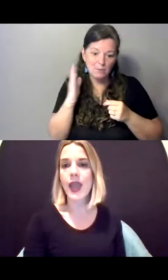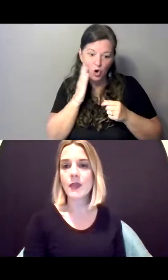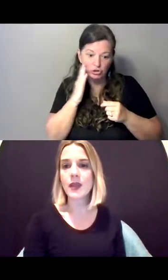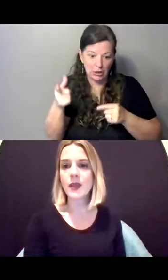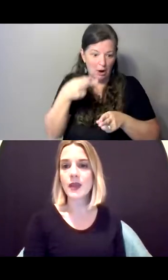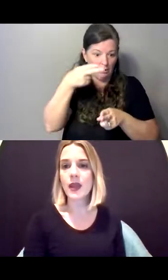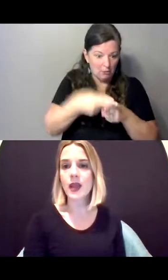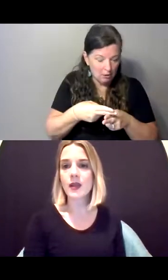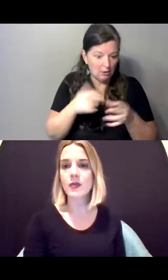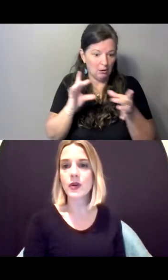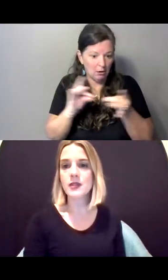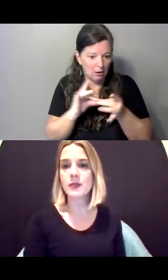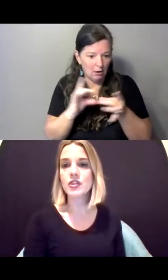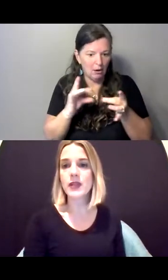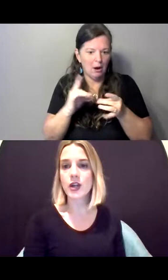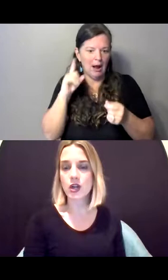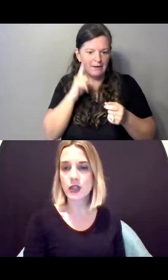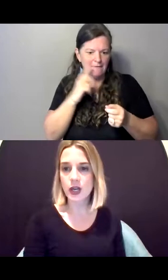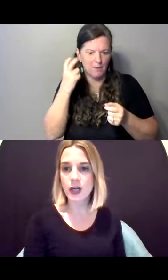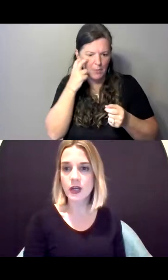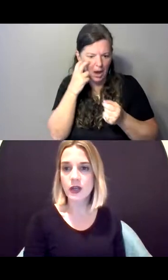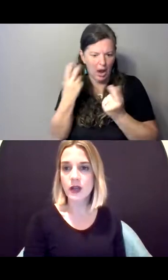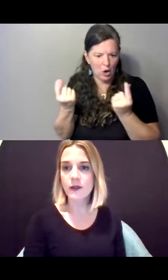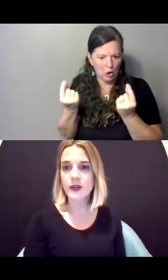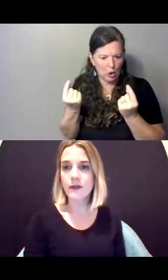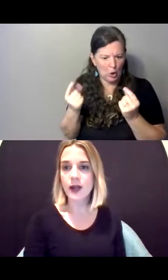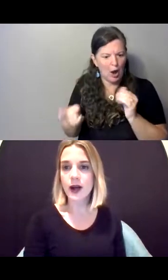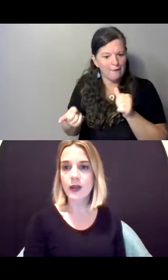Amy and Marissa mentioned that earlier for Deafblind,